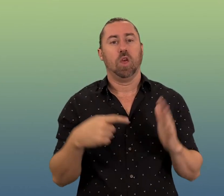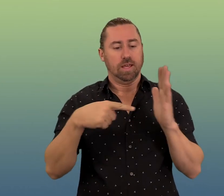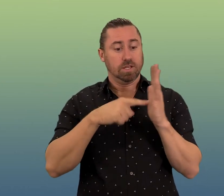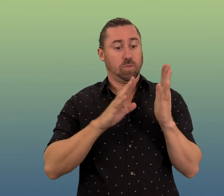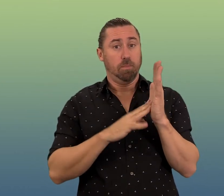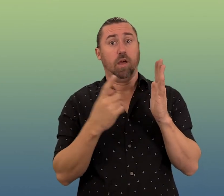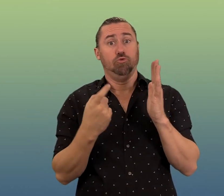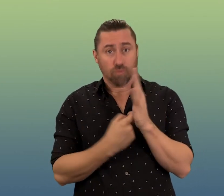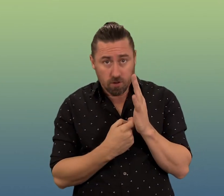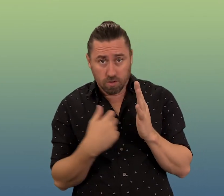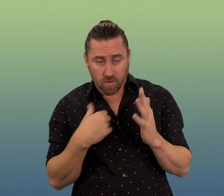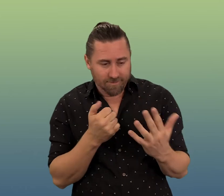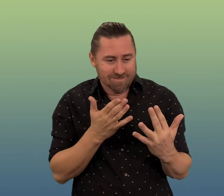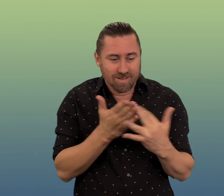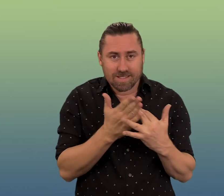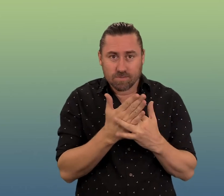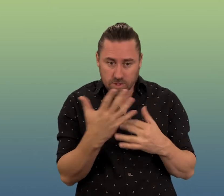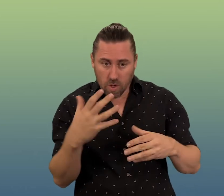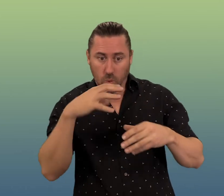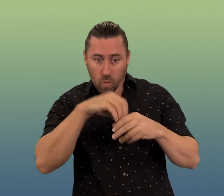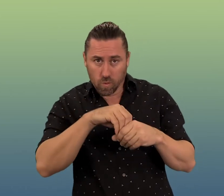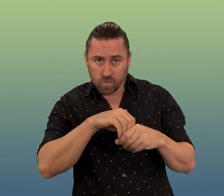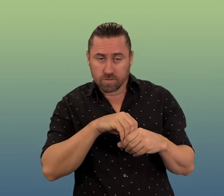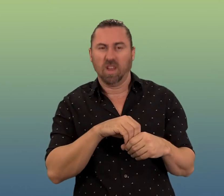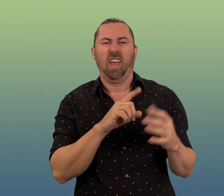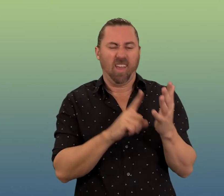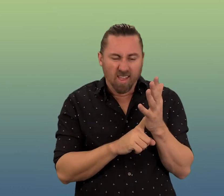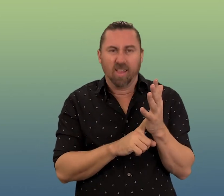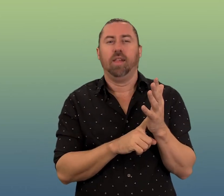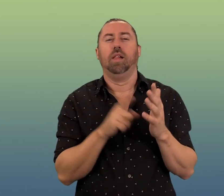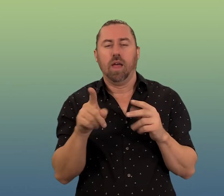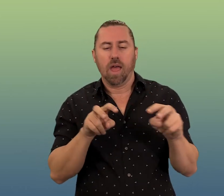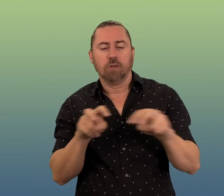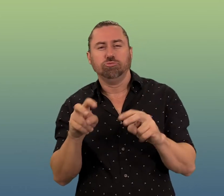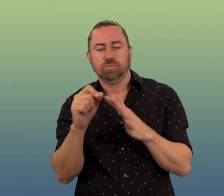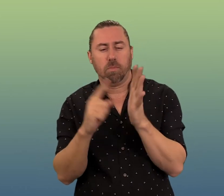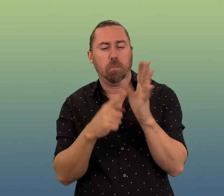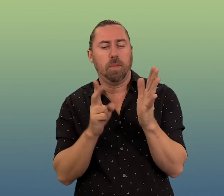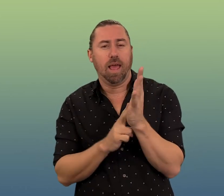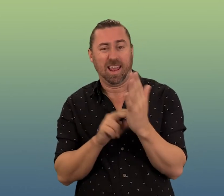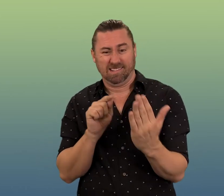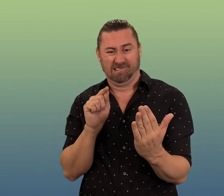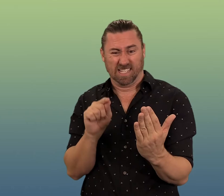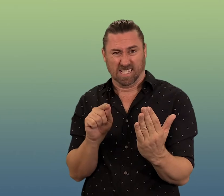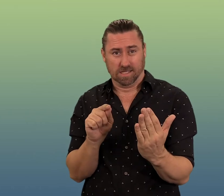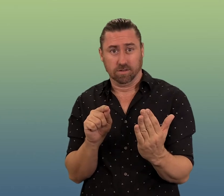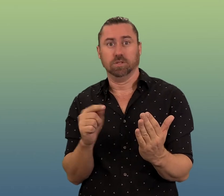Developing the TMR Accessibility and inclusion, L Action Plan, the action plan,